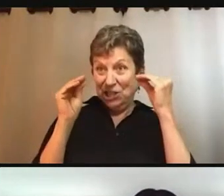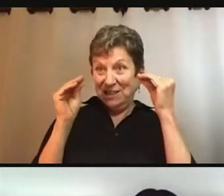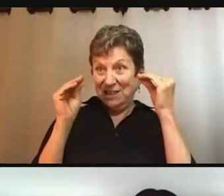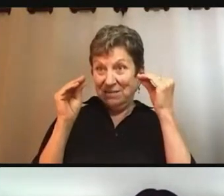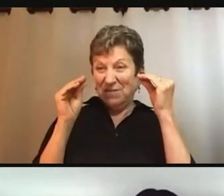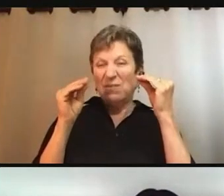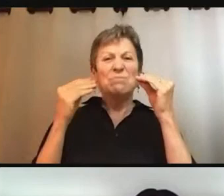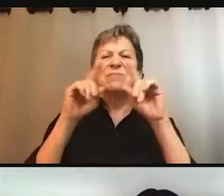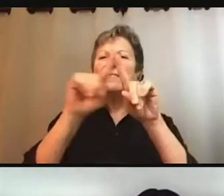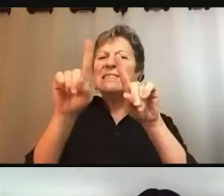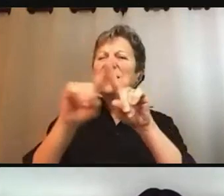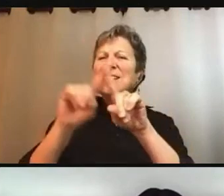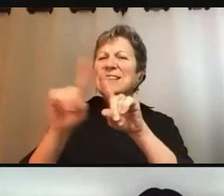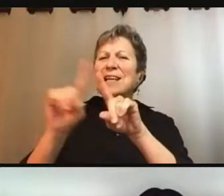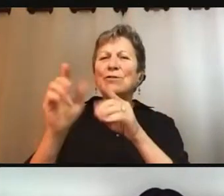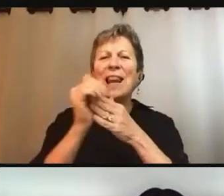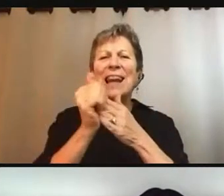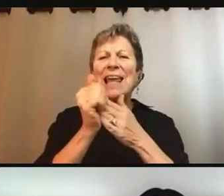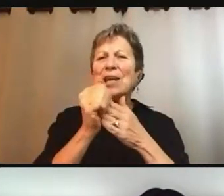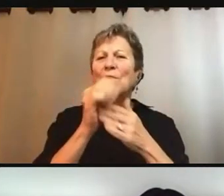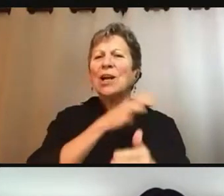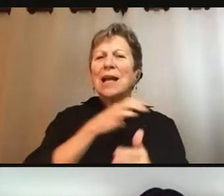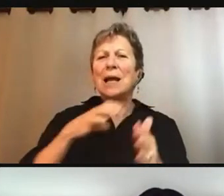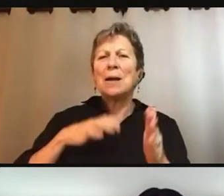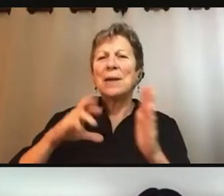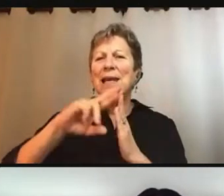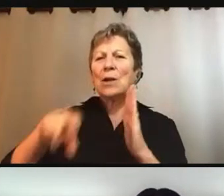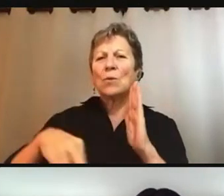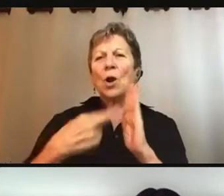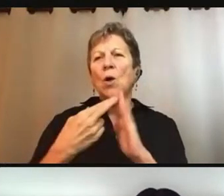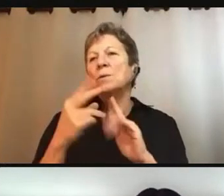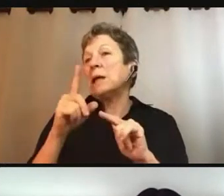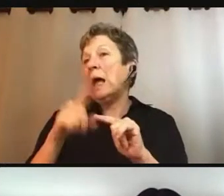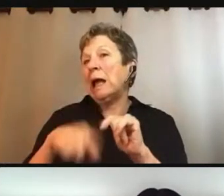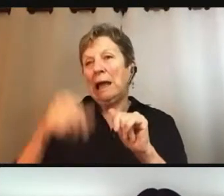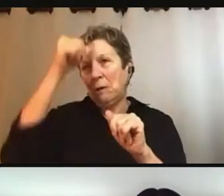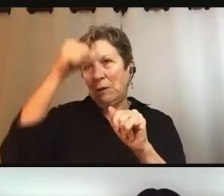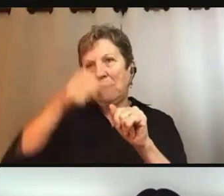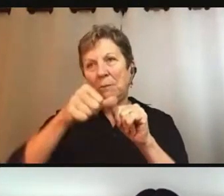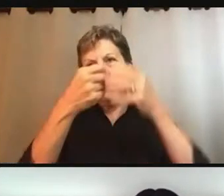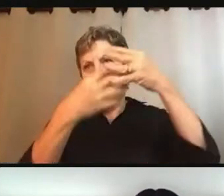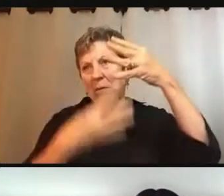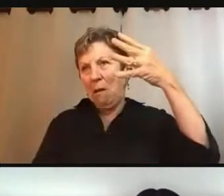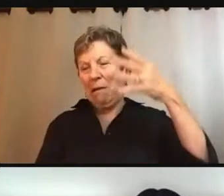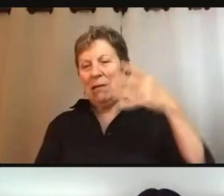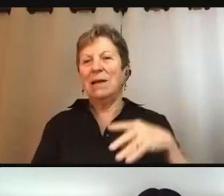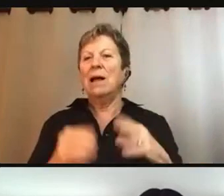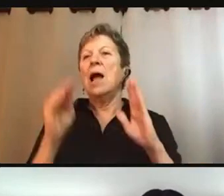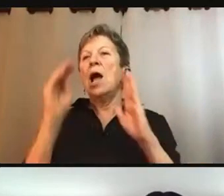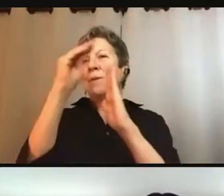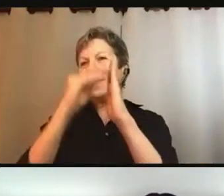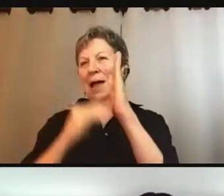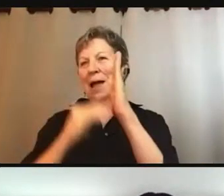SO IN MY 30 YEARS TEACHING